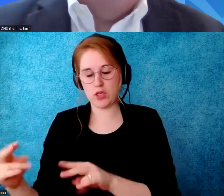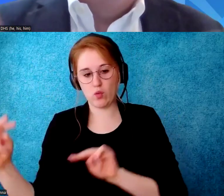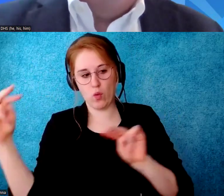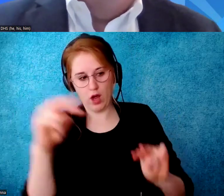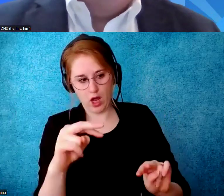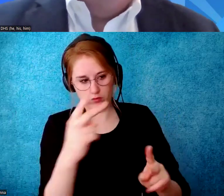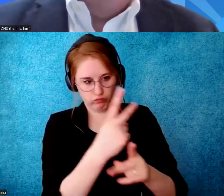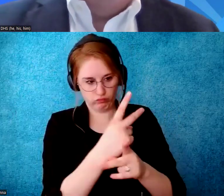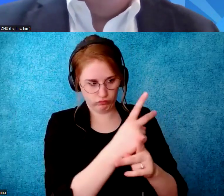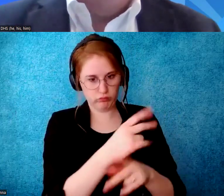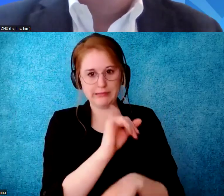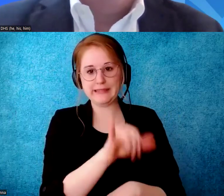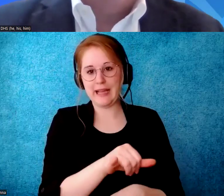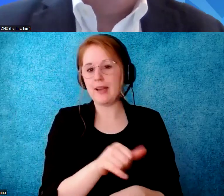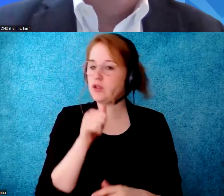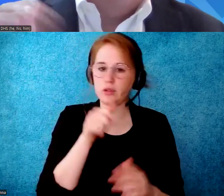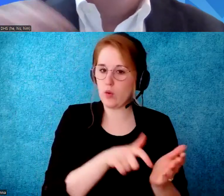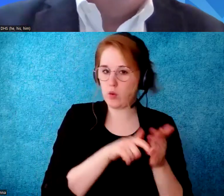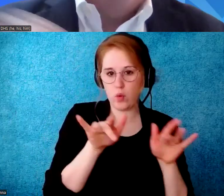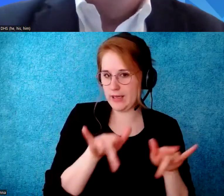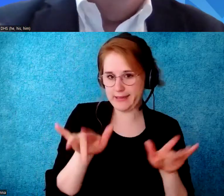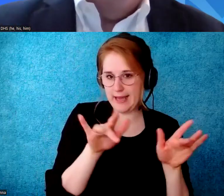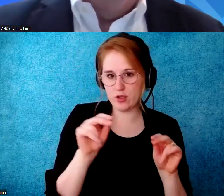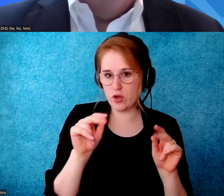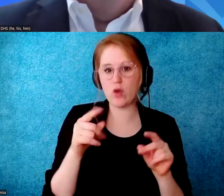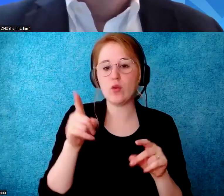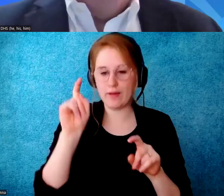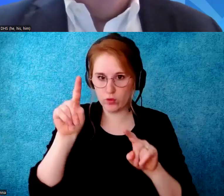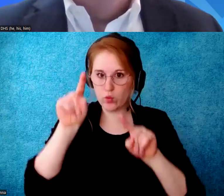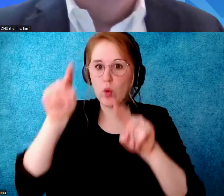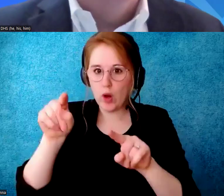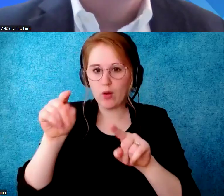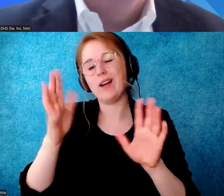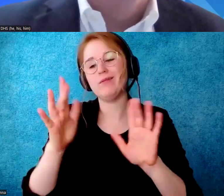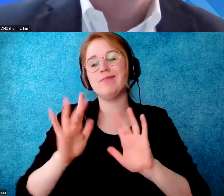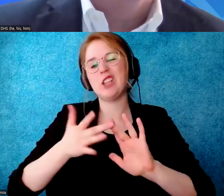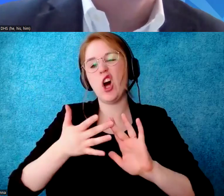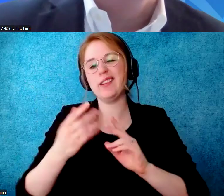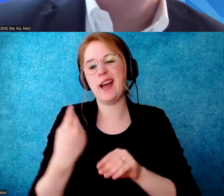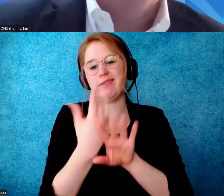but it's proctored, it's not recorded. A person is kind of virtually in the room with you to take that test.